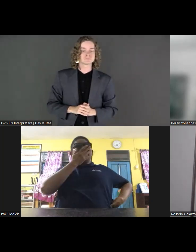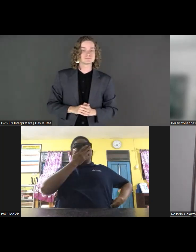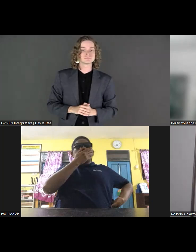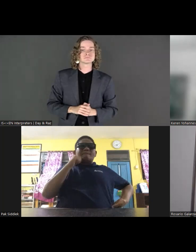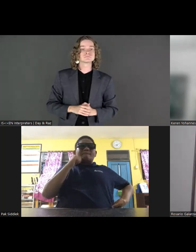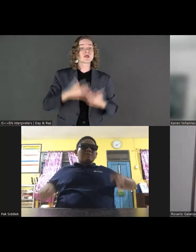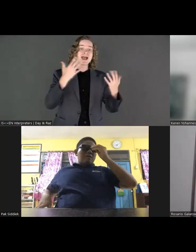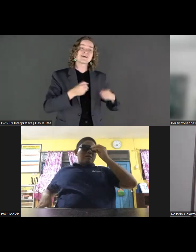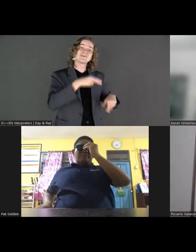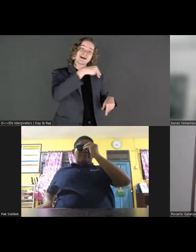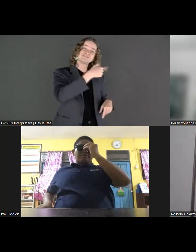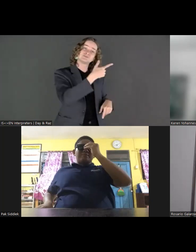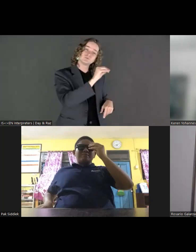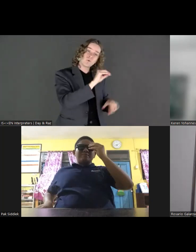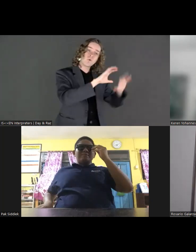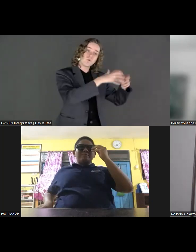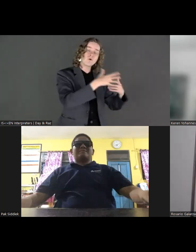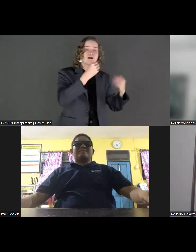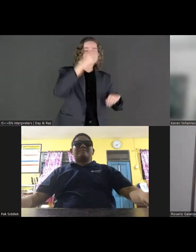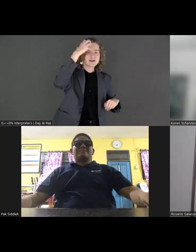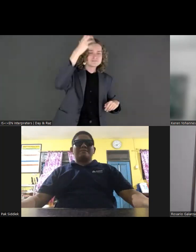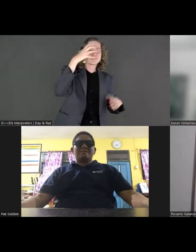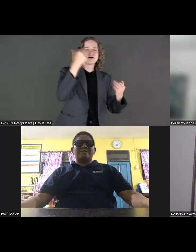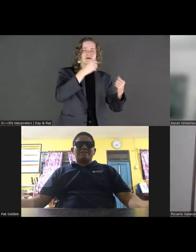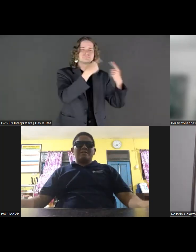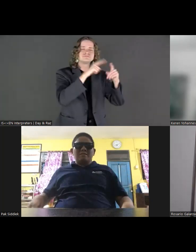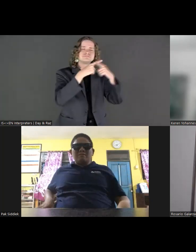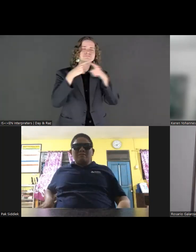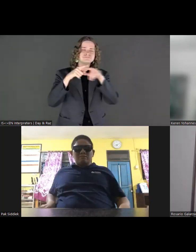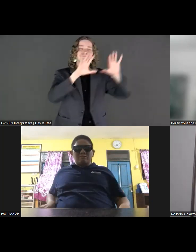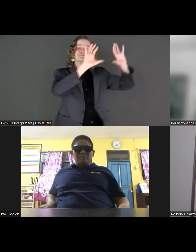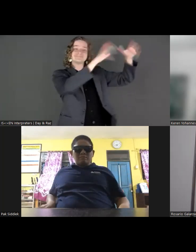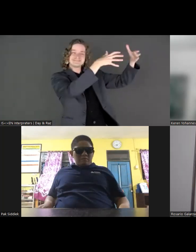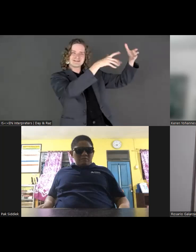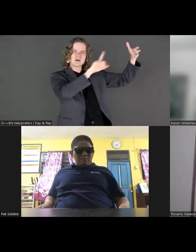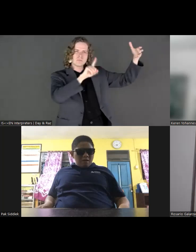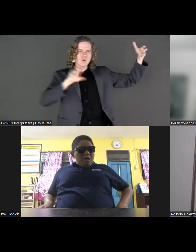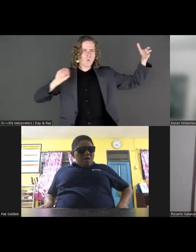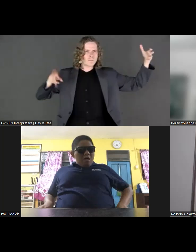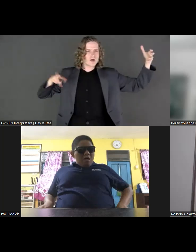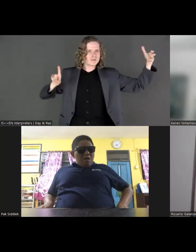after emergencies. We sent humanitarian crises, including the displacement caused by Russia's war